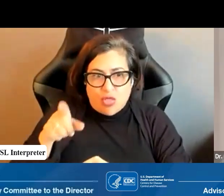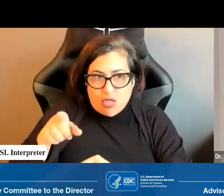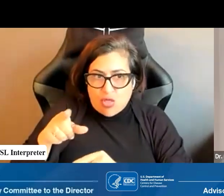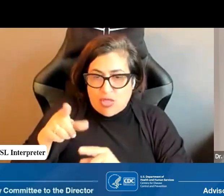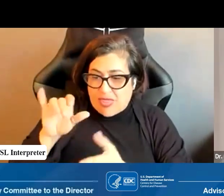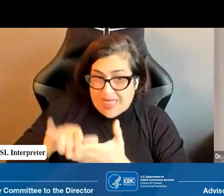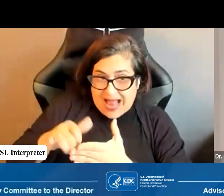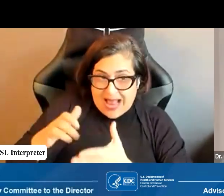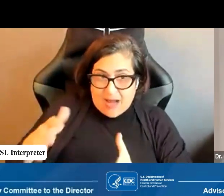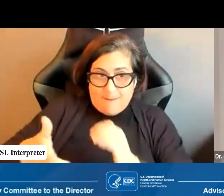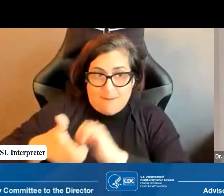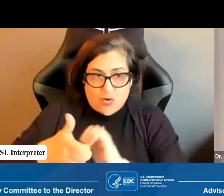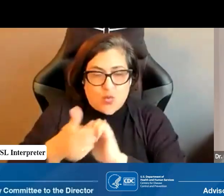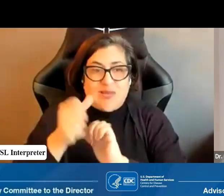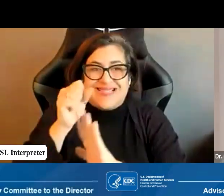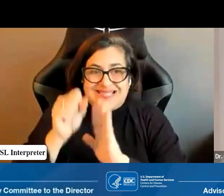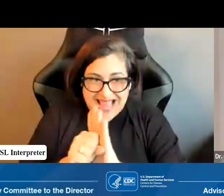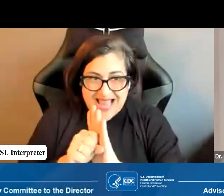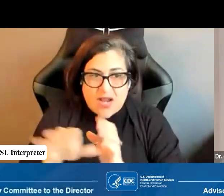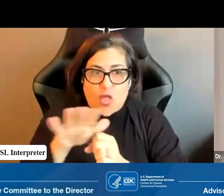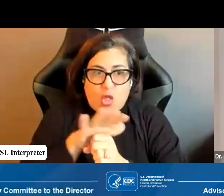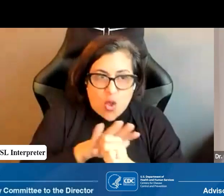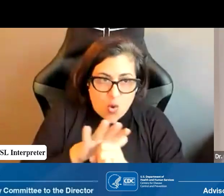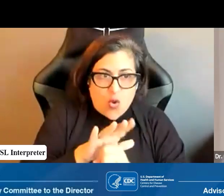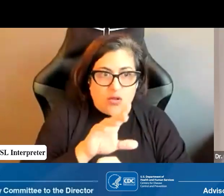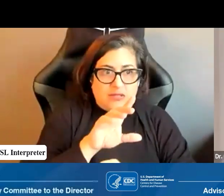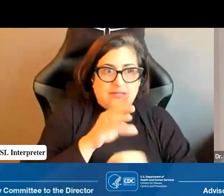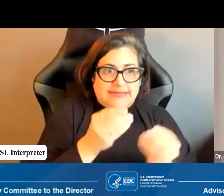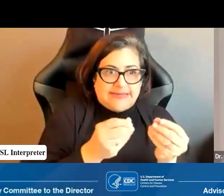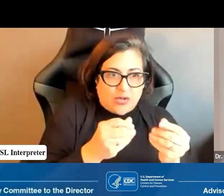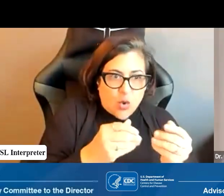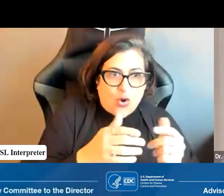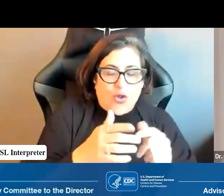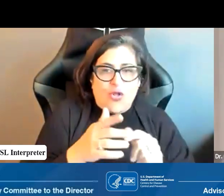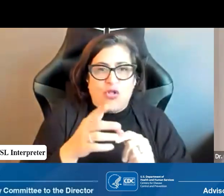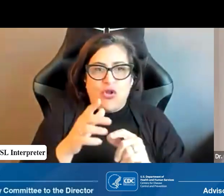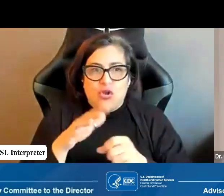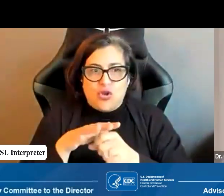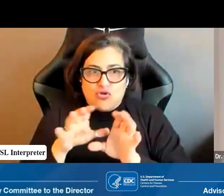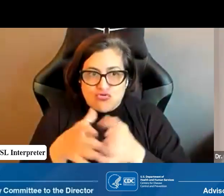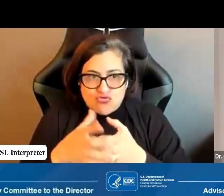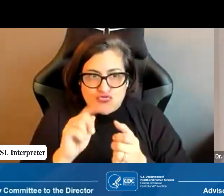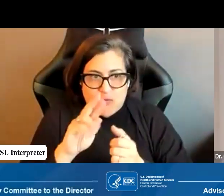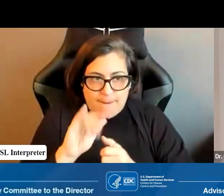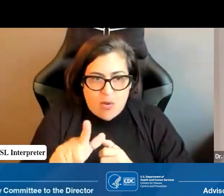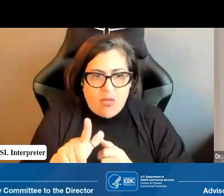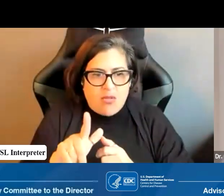with state and local and territorial and tribal health departments are just really critical relationships that we need